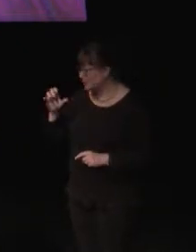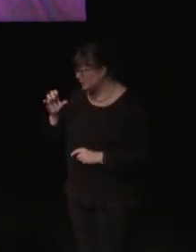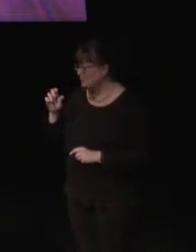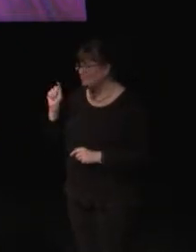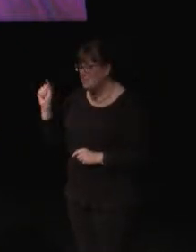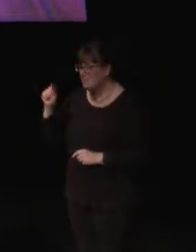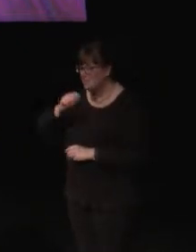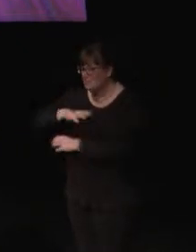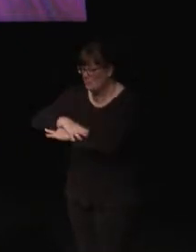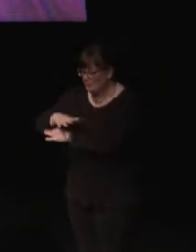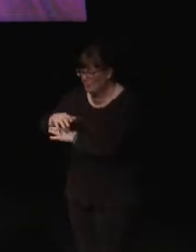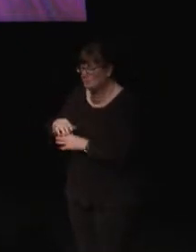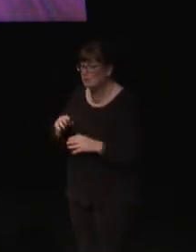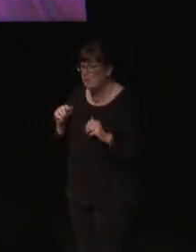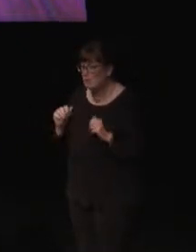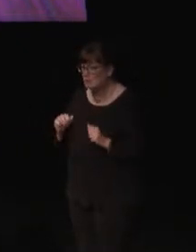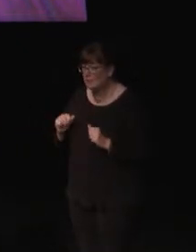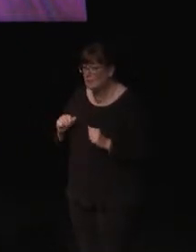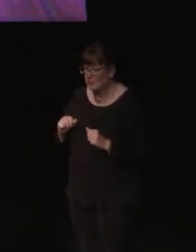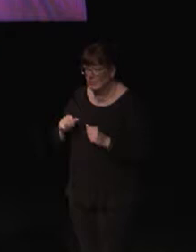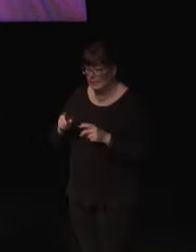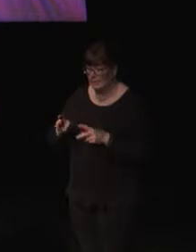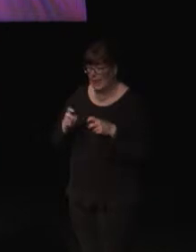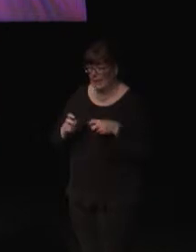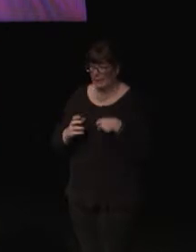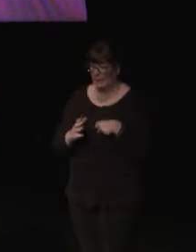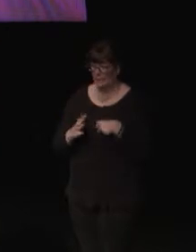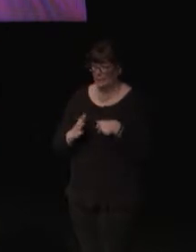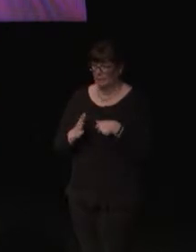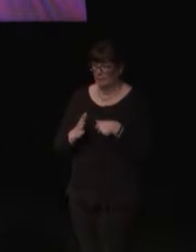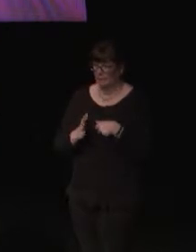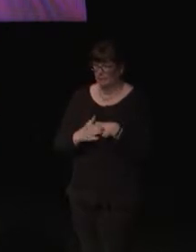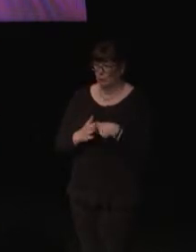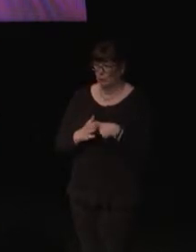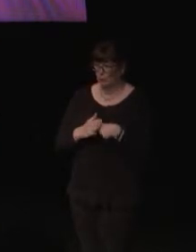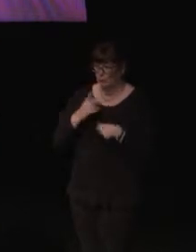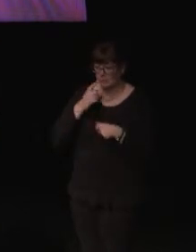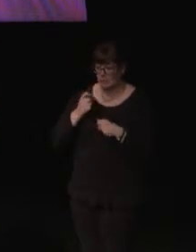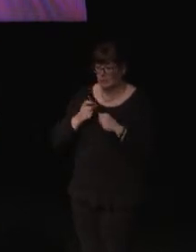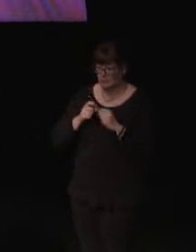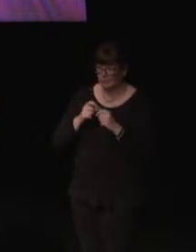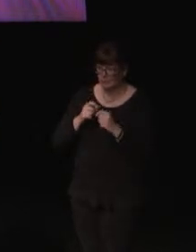potentially take cues from the general accessibility settings that the player might have input.